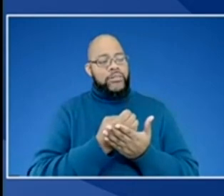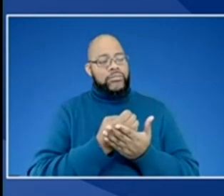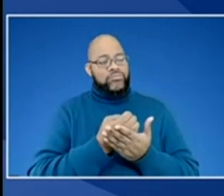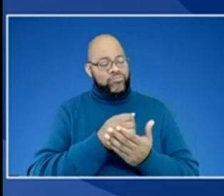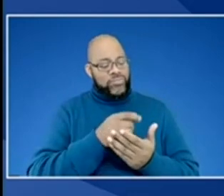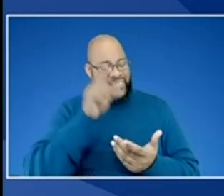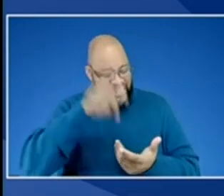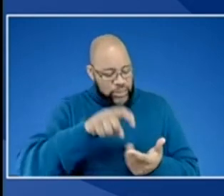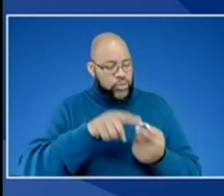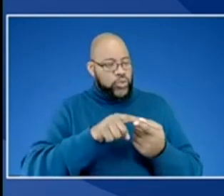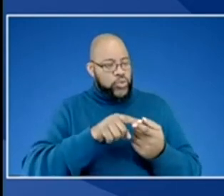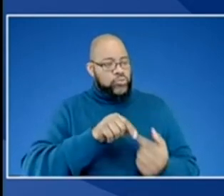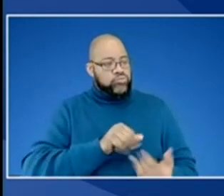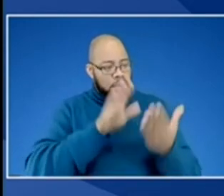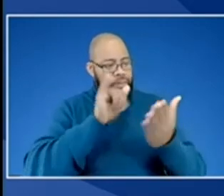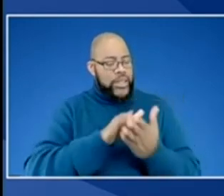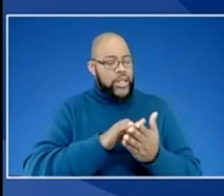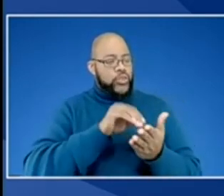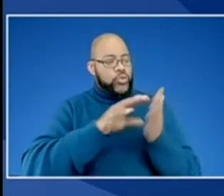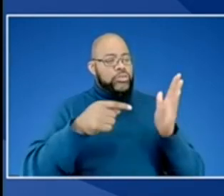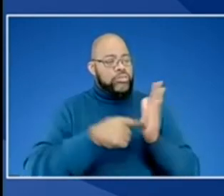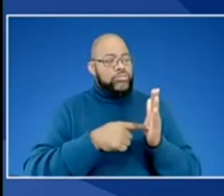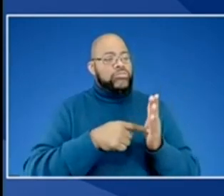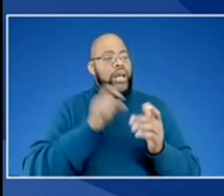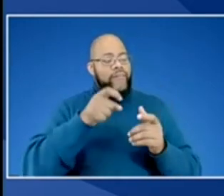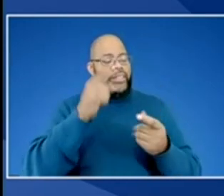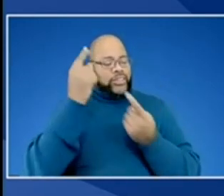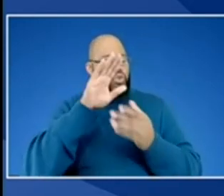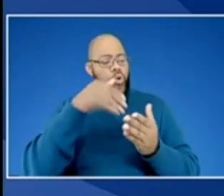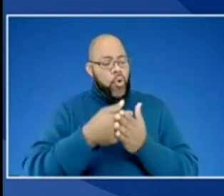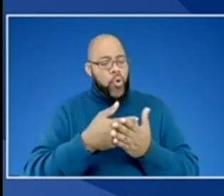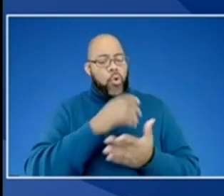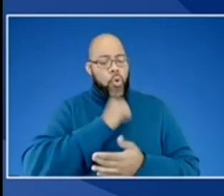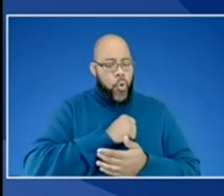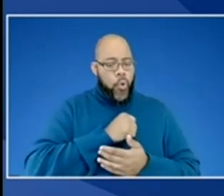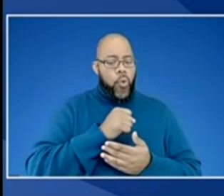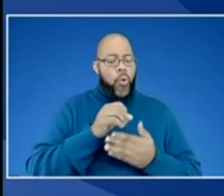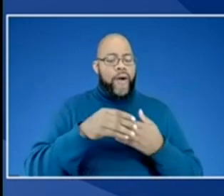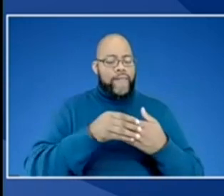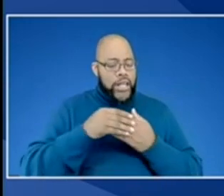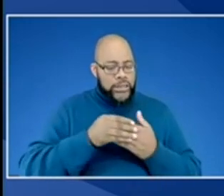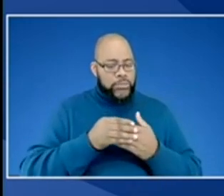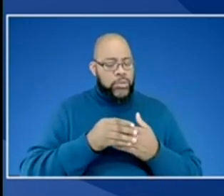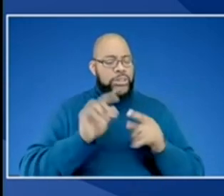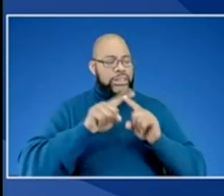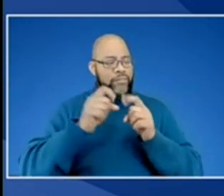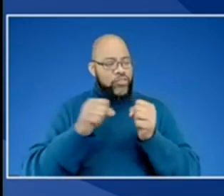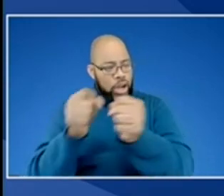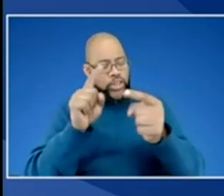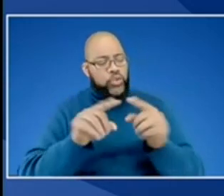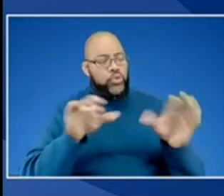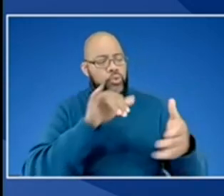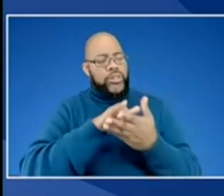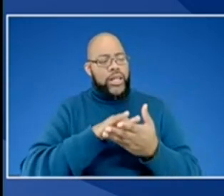student debt, and is right to consider bold, flexible, expansive, and creative strategies to do so in this rulemaking.